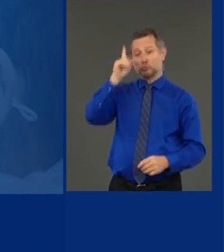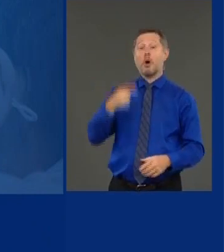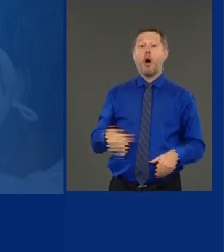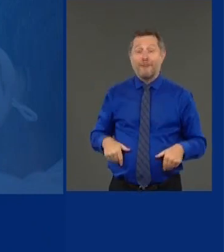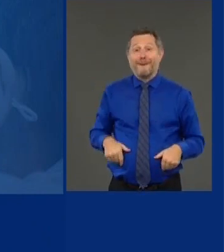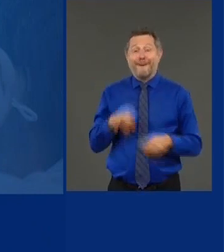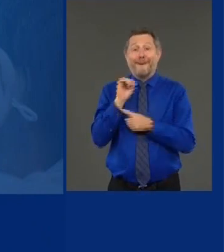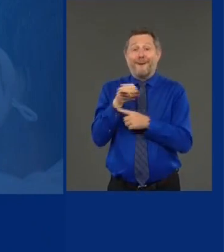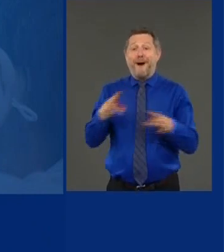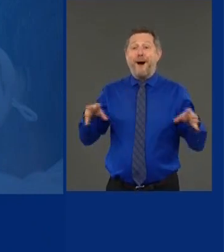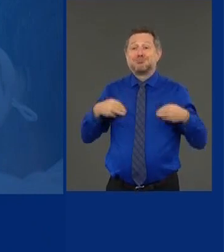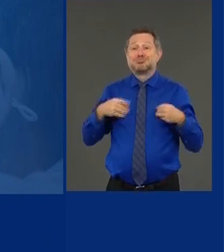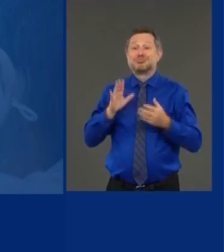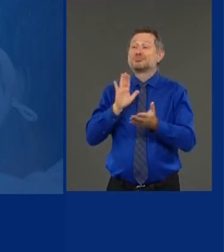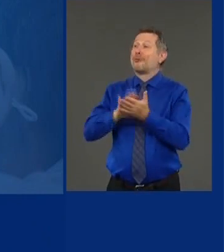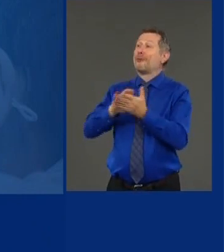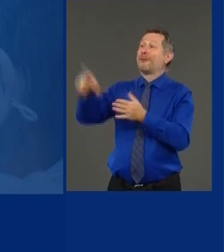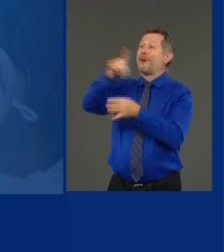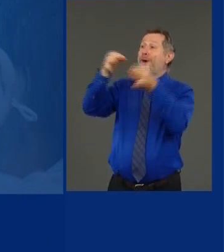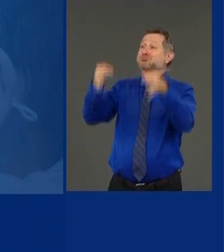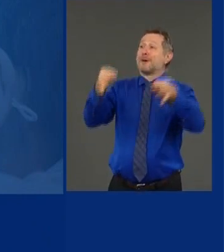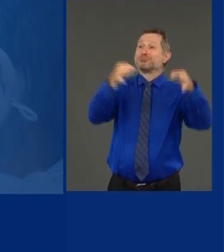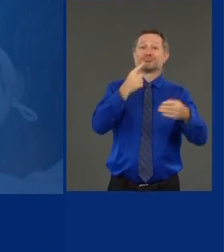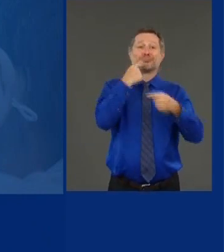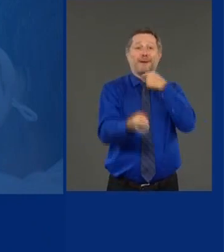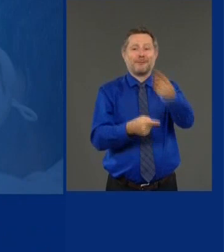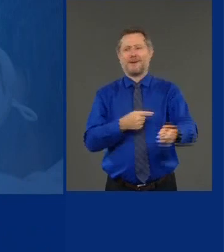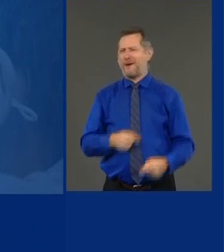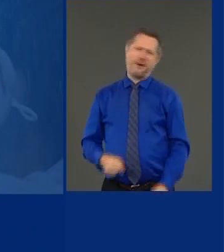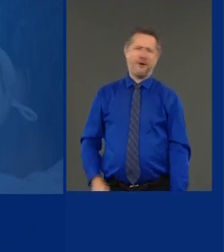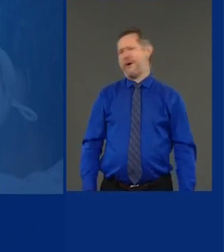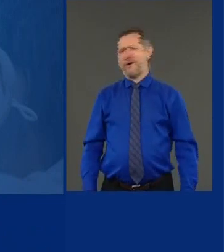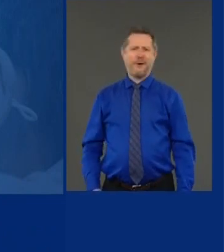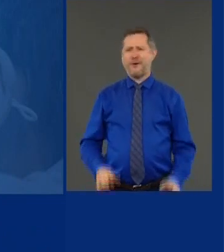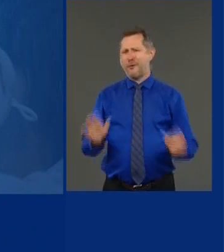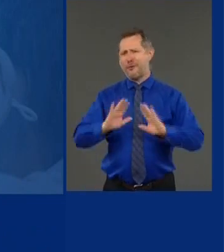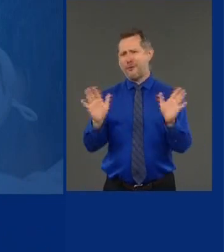THEY'VE LIVED THROUGH IT. THEY'RE GOING;B÷ TO HAVE QUESTIONS. THIS IS NOT GOING TO BE, THE